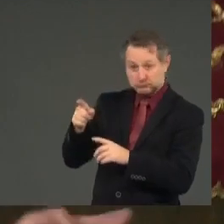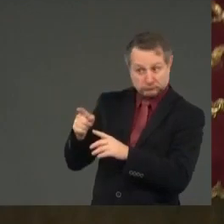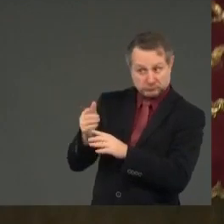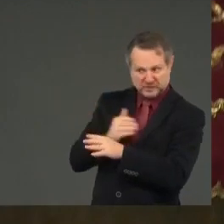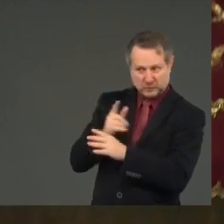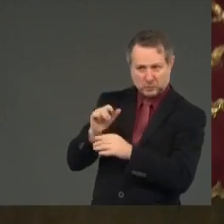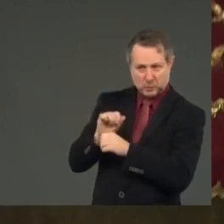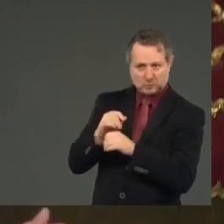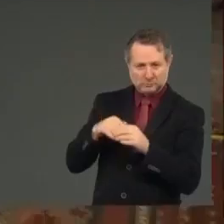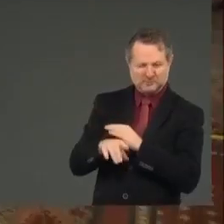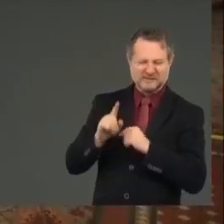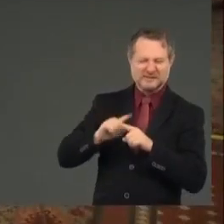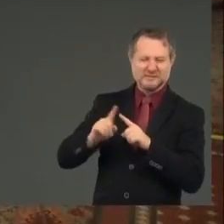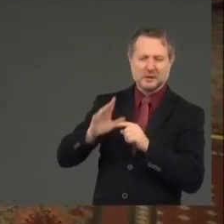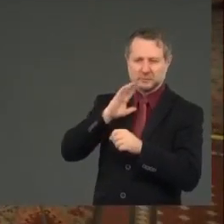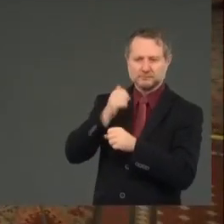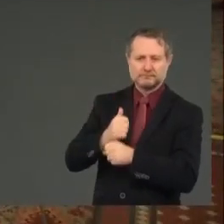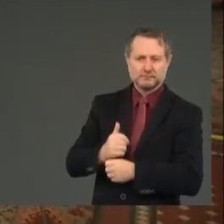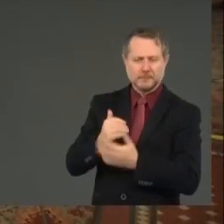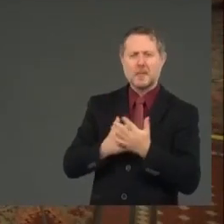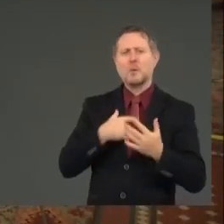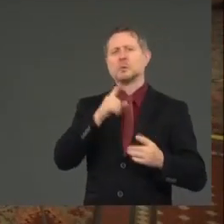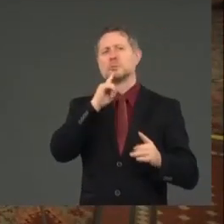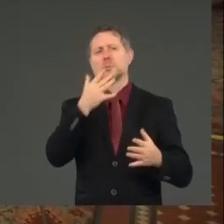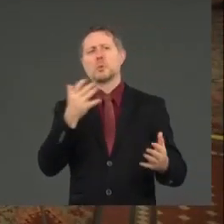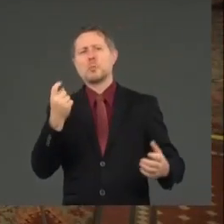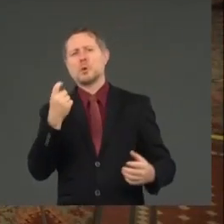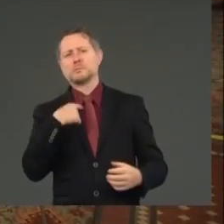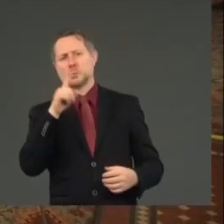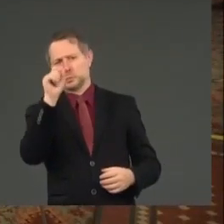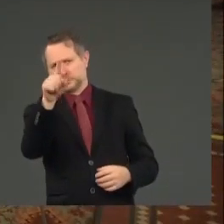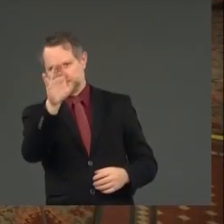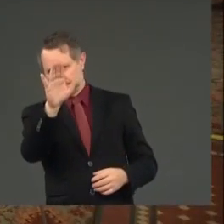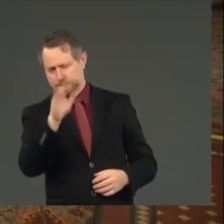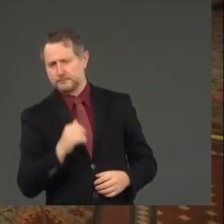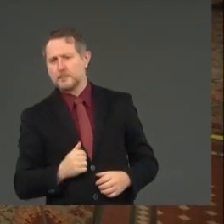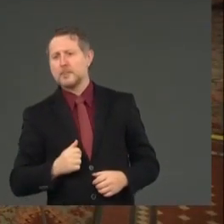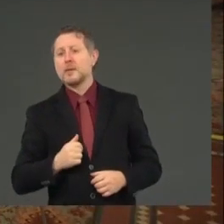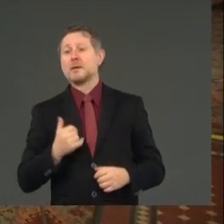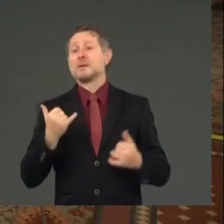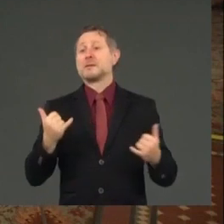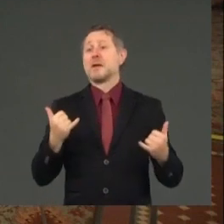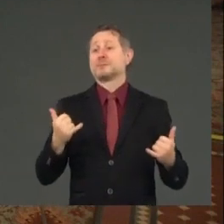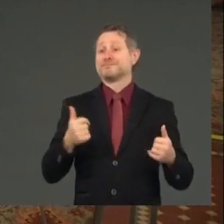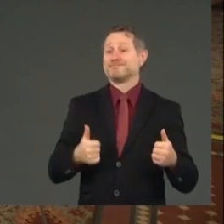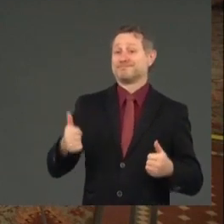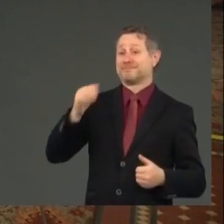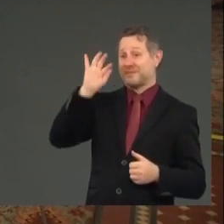MORE RESTRICTED TO THE HOMES THEY'RE AT. WE'RE LOOKING AT TEMPERATURE CHECKS AND A WHOLE HOST OF